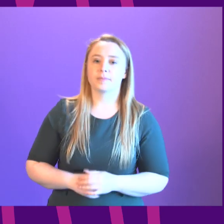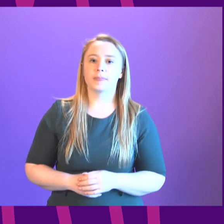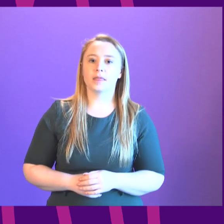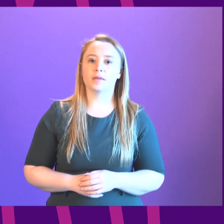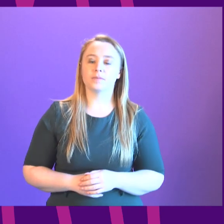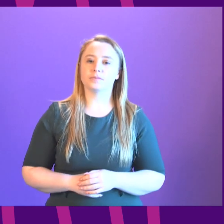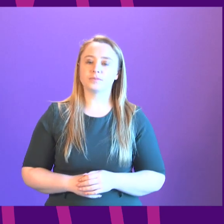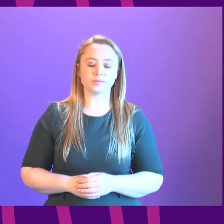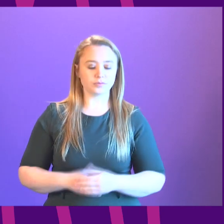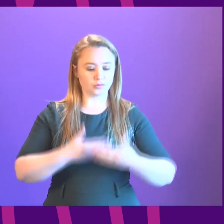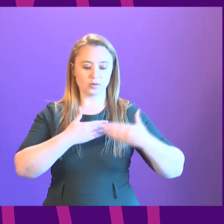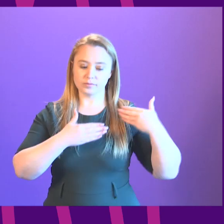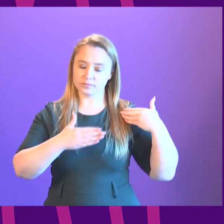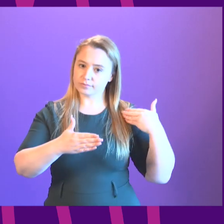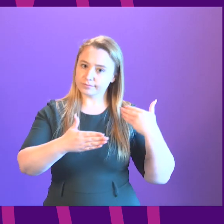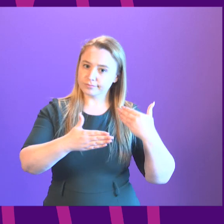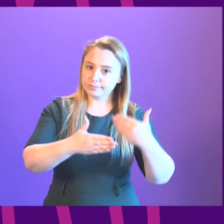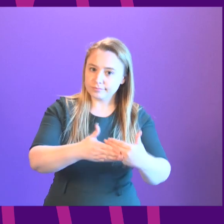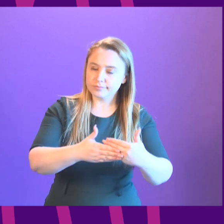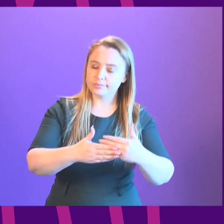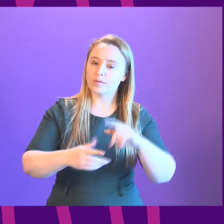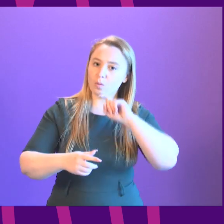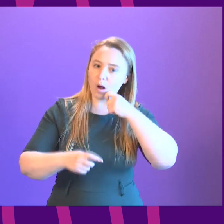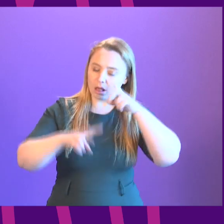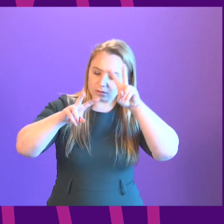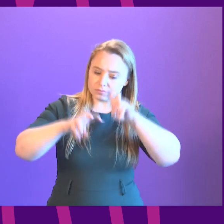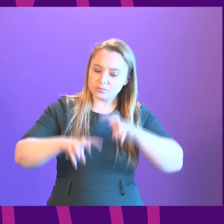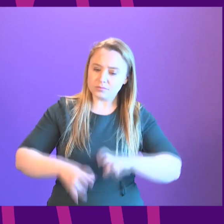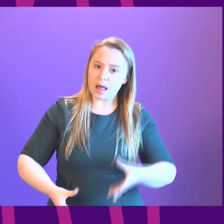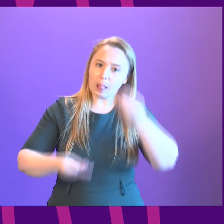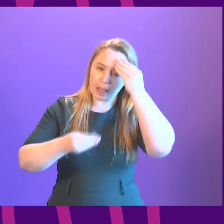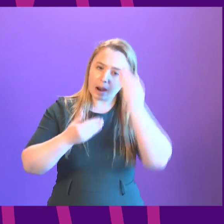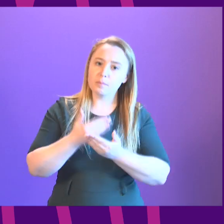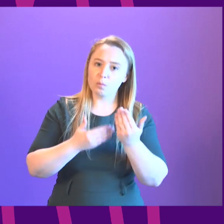come—literally days—we will learn more about that. We also have to give ourselves